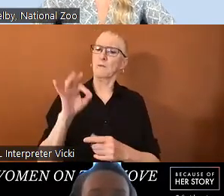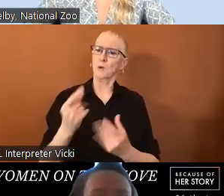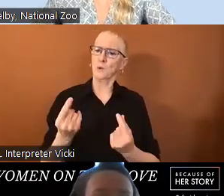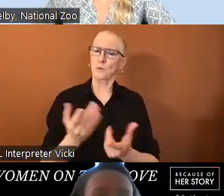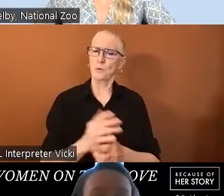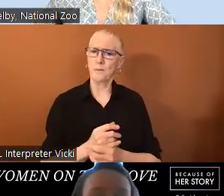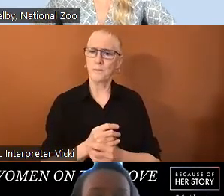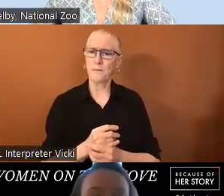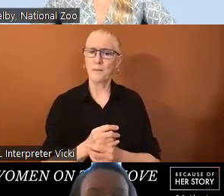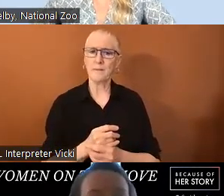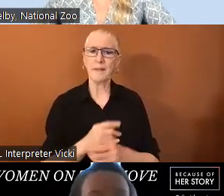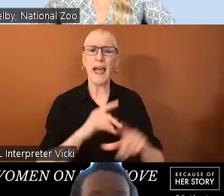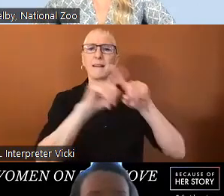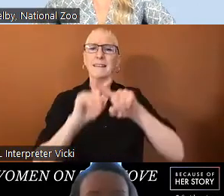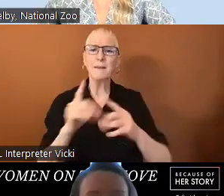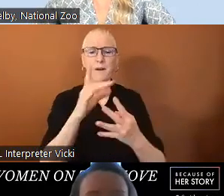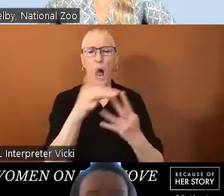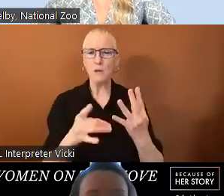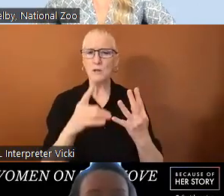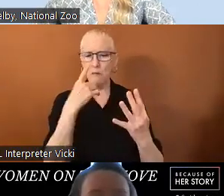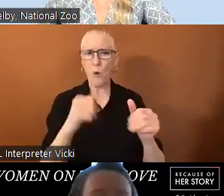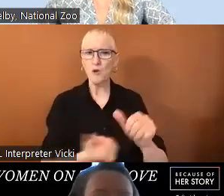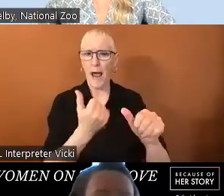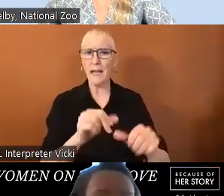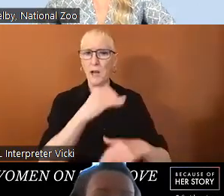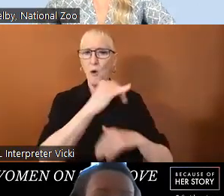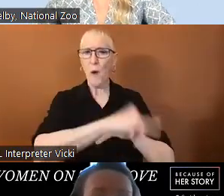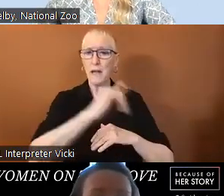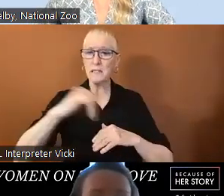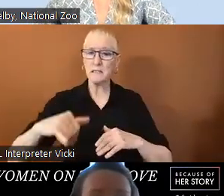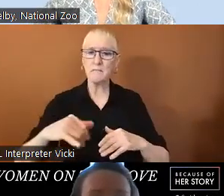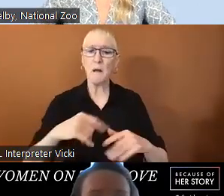Sarah: So there are different options for tracking whales and each has their advantages and disadvantages.